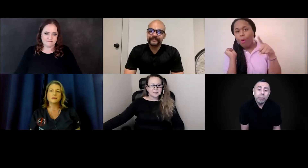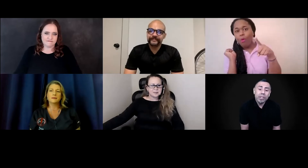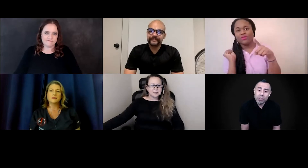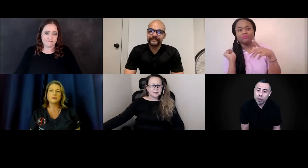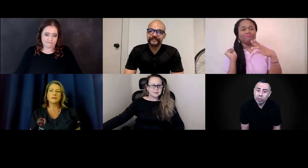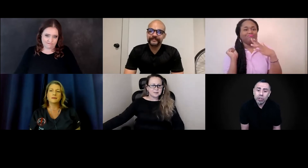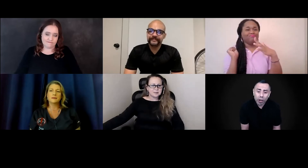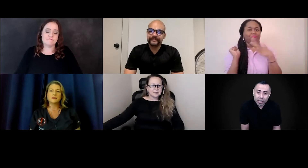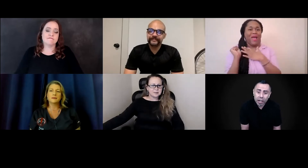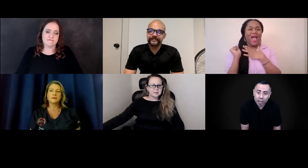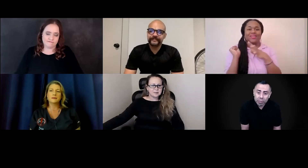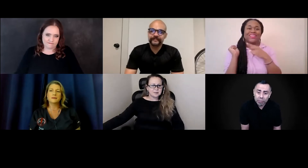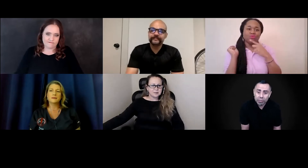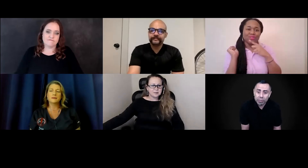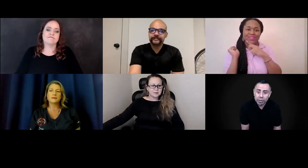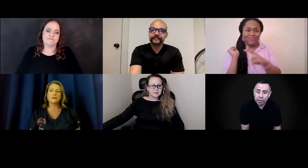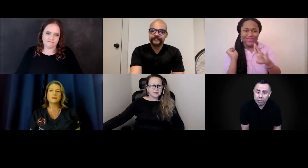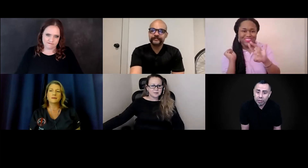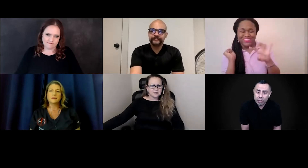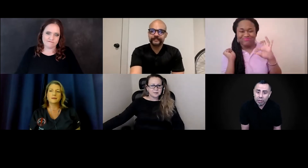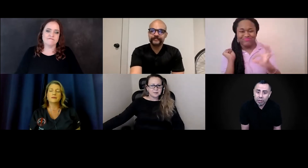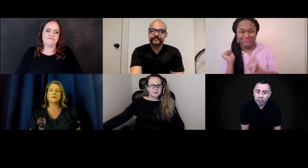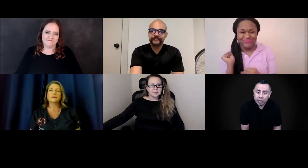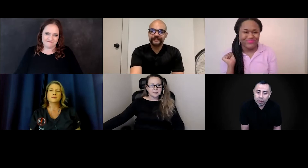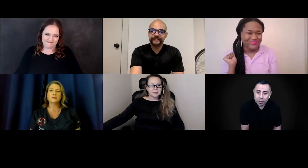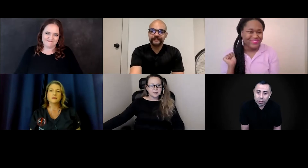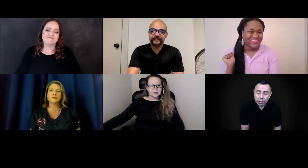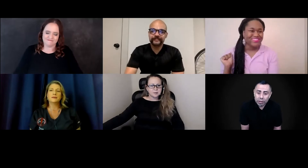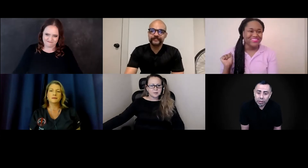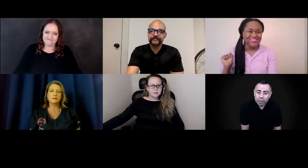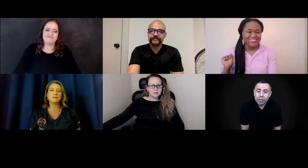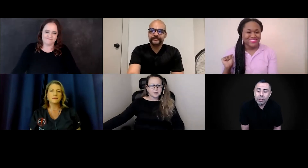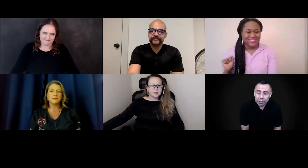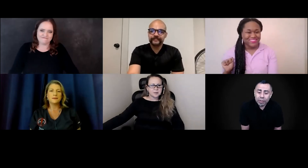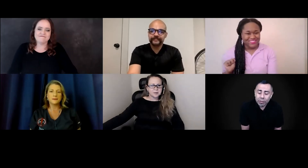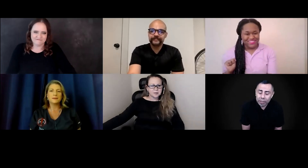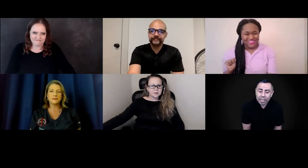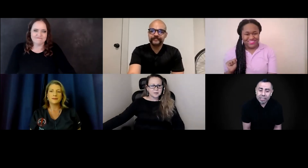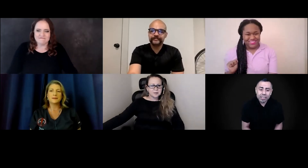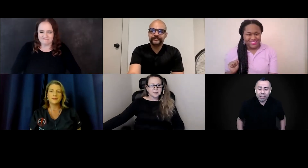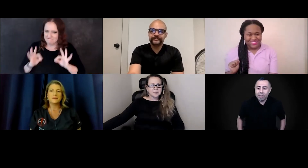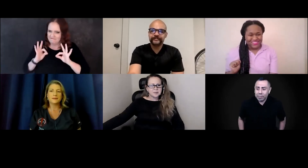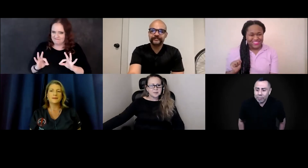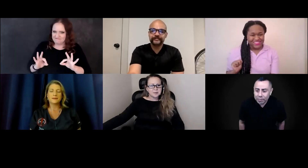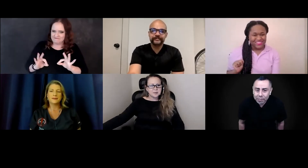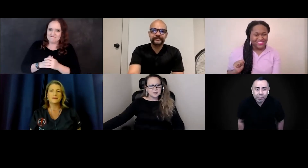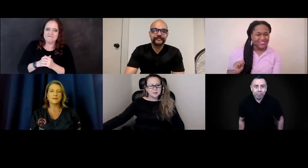But I use interpreters all the time for the classes I'm in.